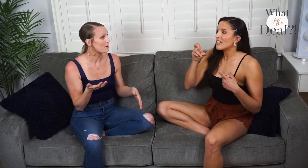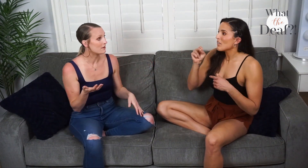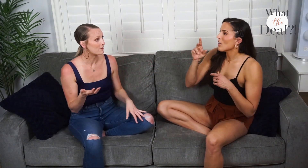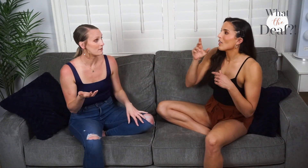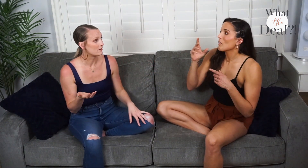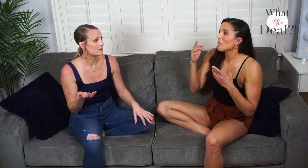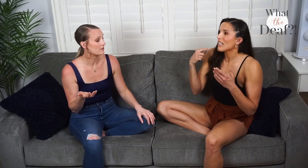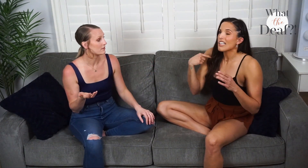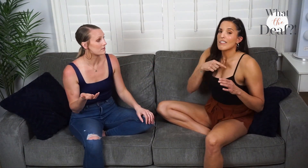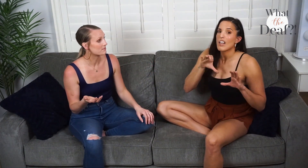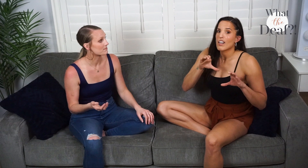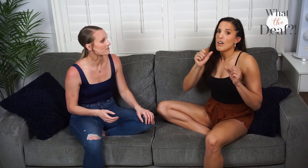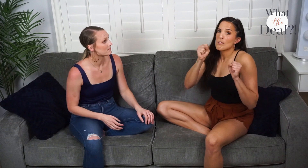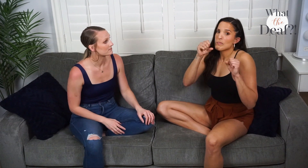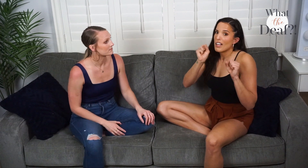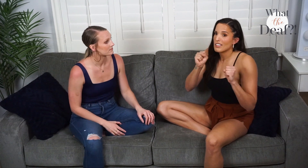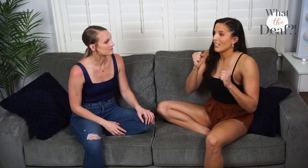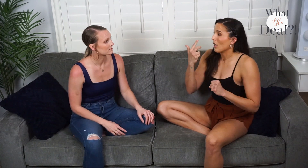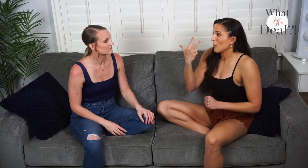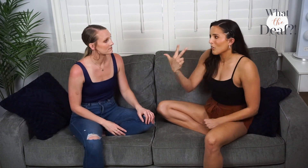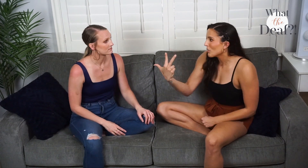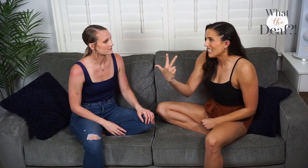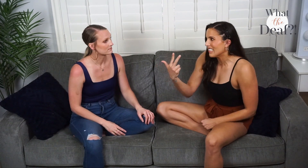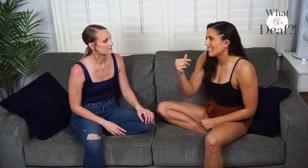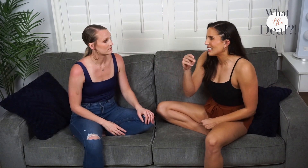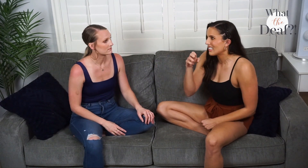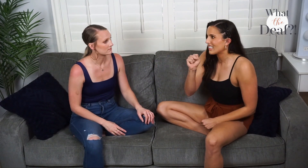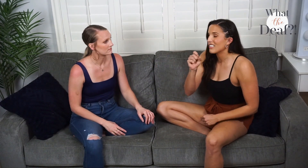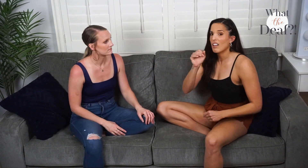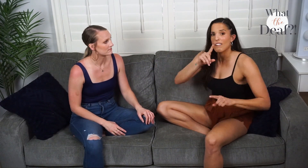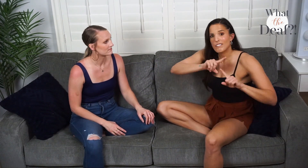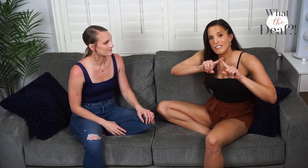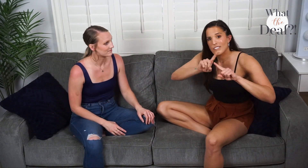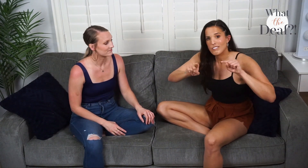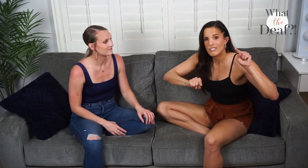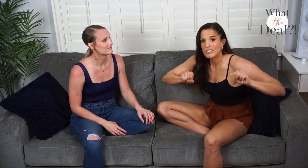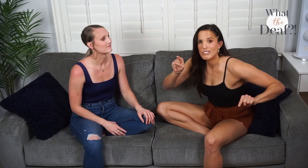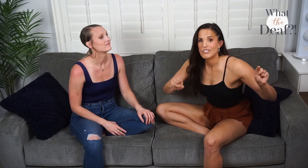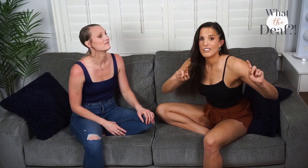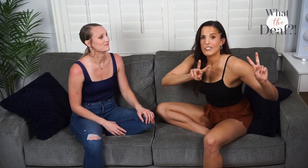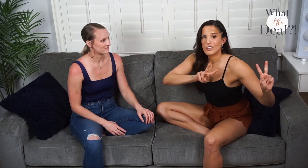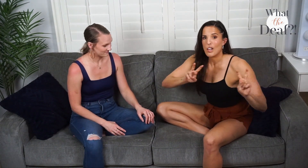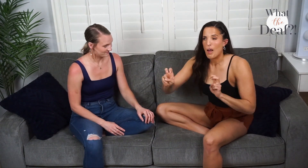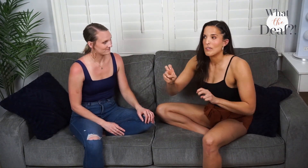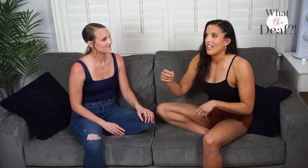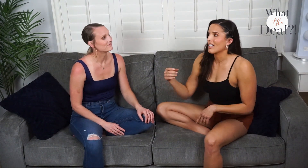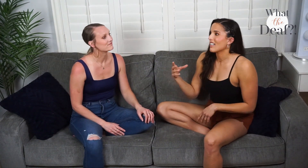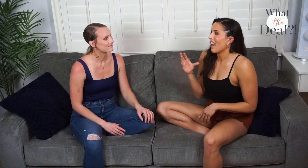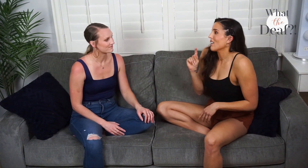And we have had an amazing three seasons, such a variety of topics.